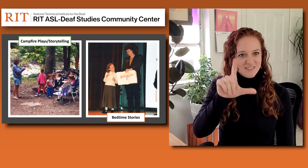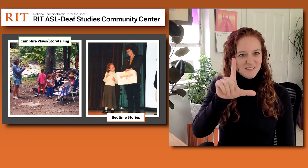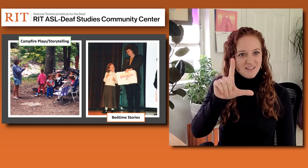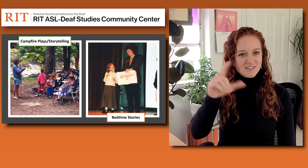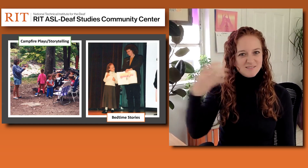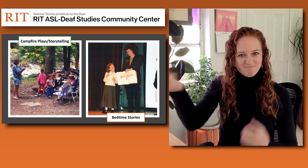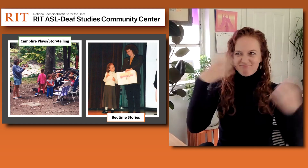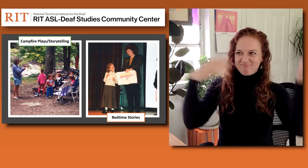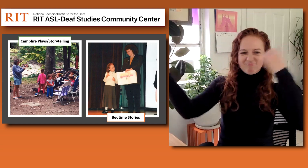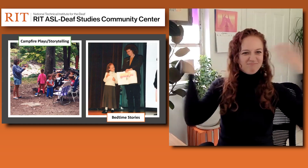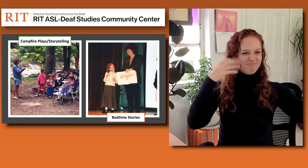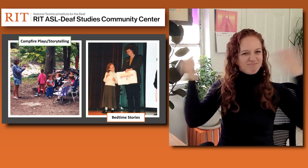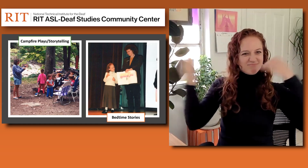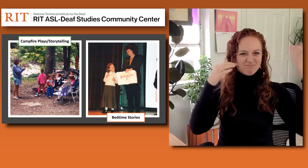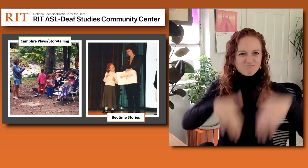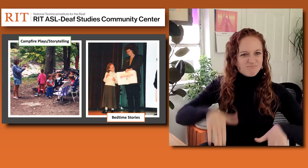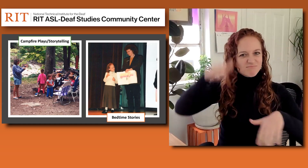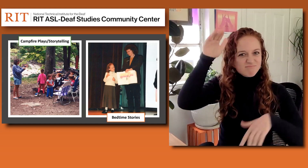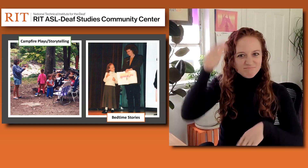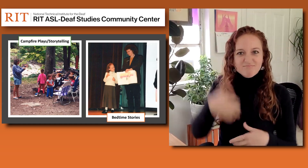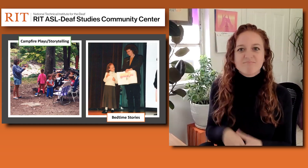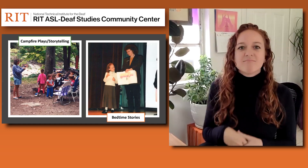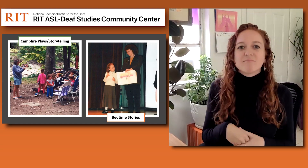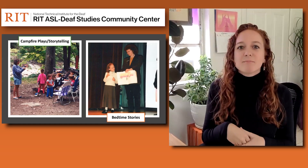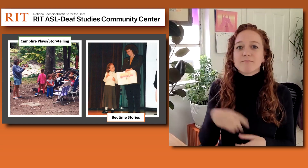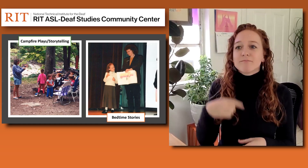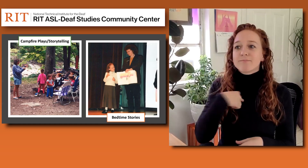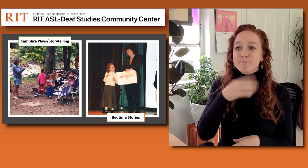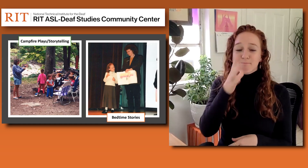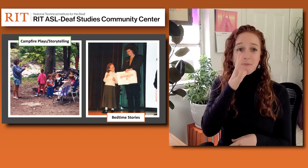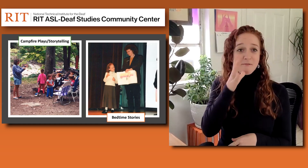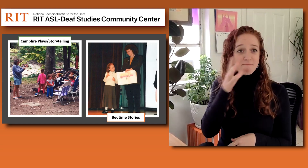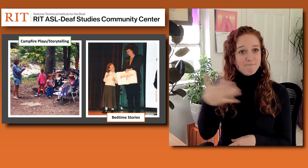As I was growing up, ASL, I was surrounded by it.